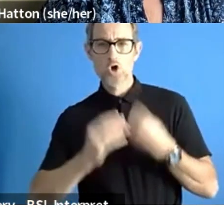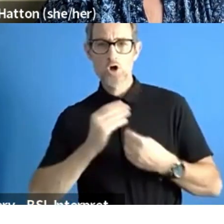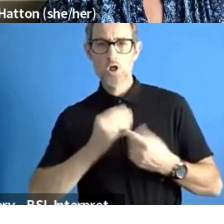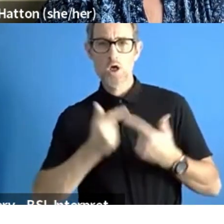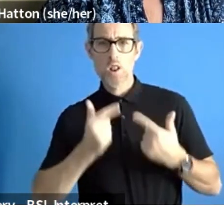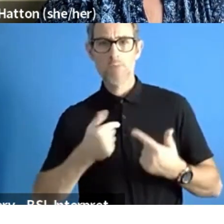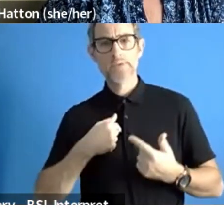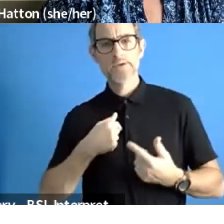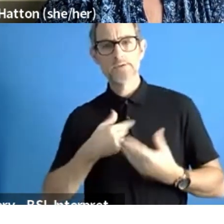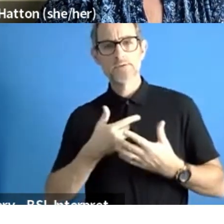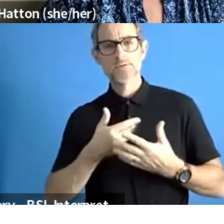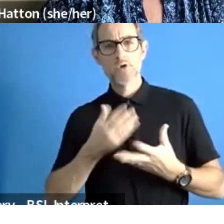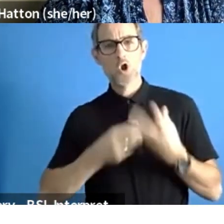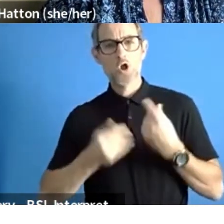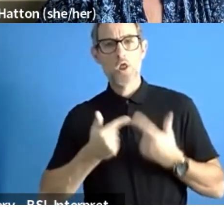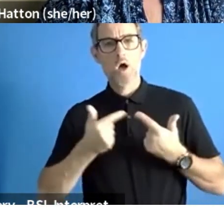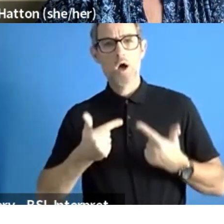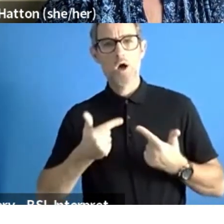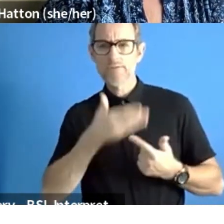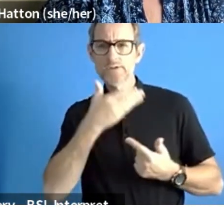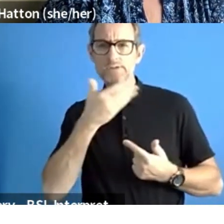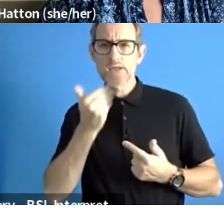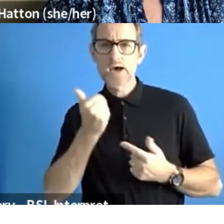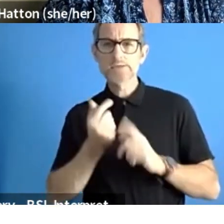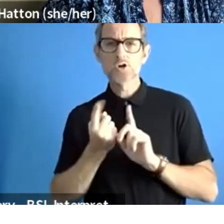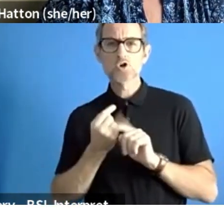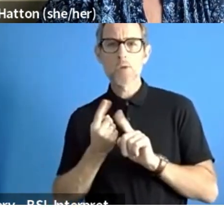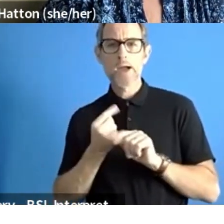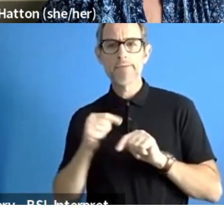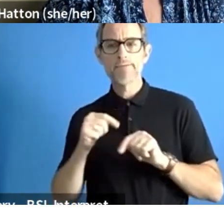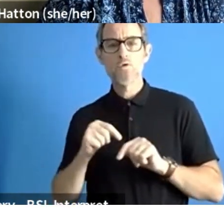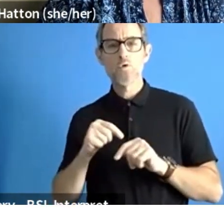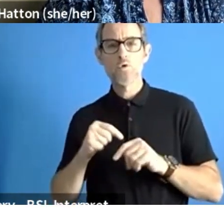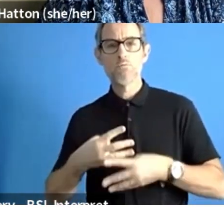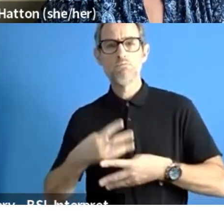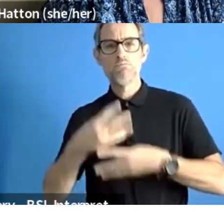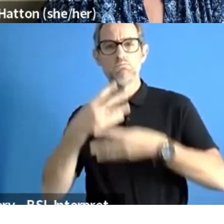We have some nice comments in the chat thanking us for this.